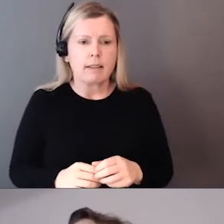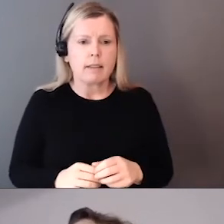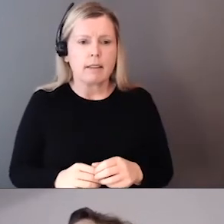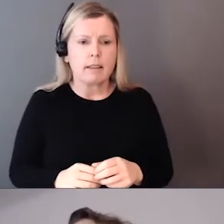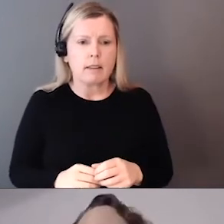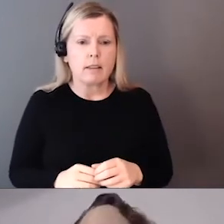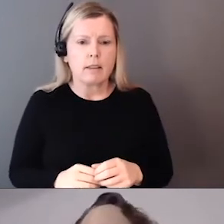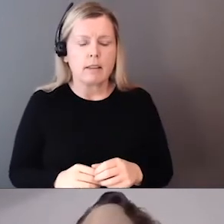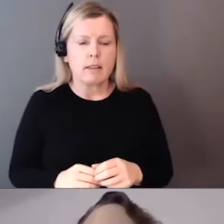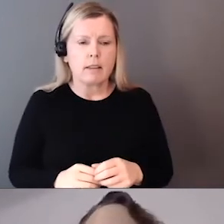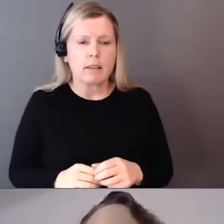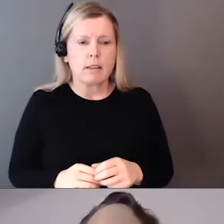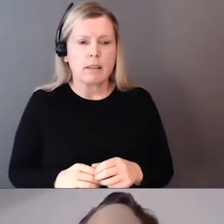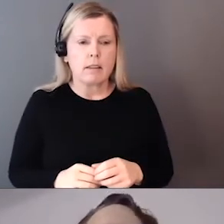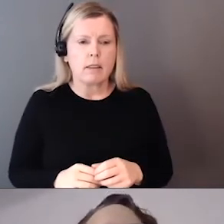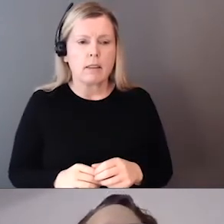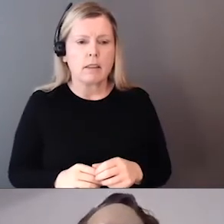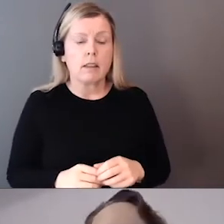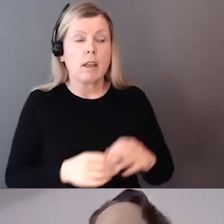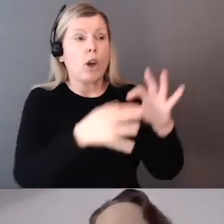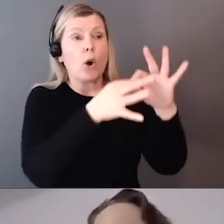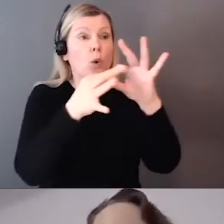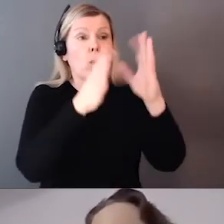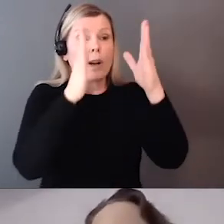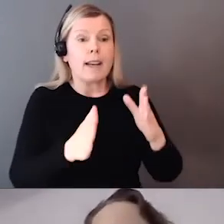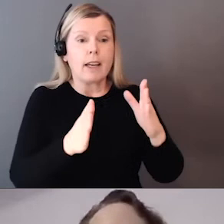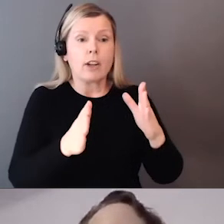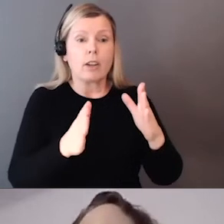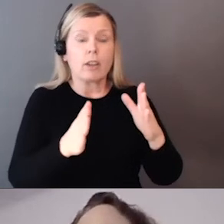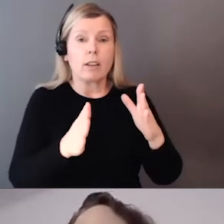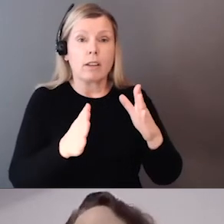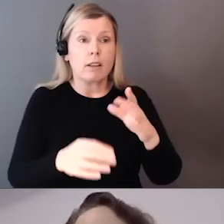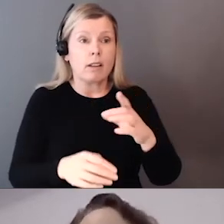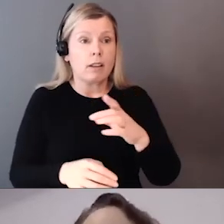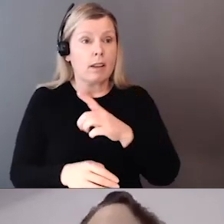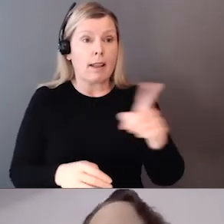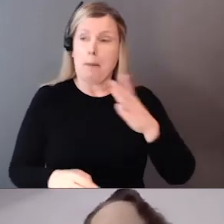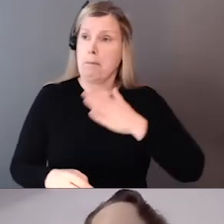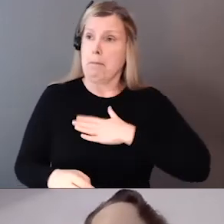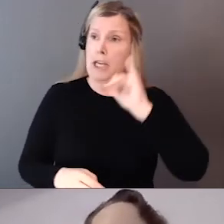talk to return-to-work coordinators, not everyone has that as their formal job title. And so, the